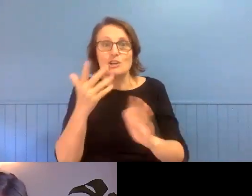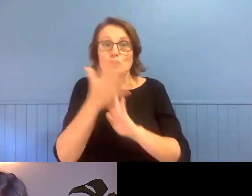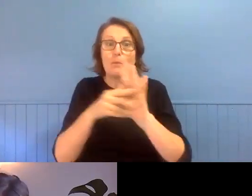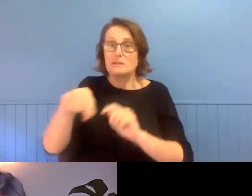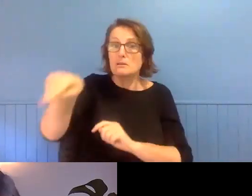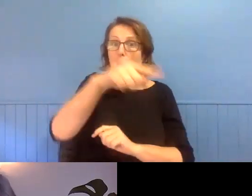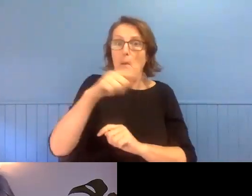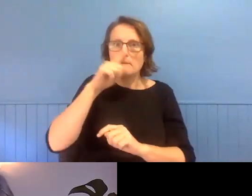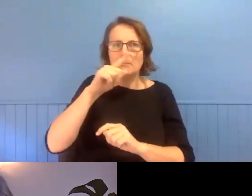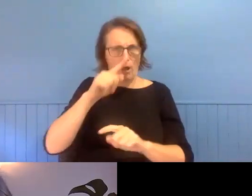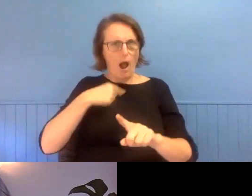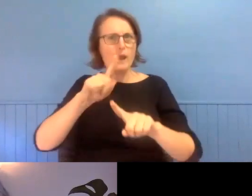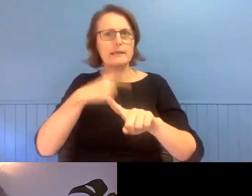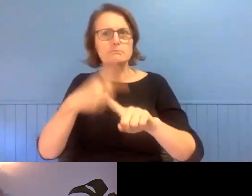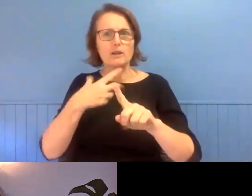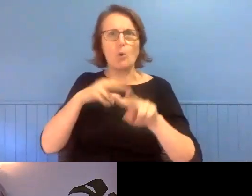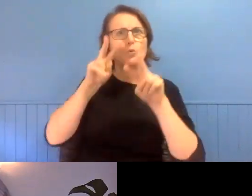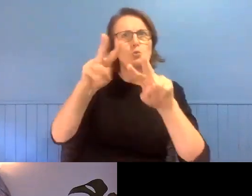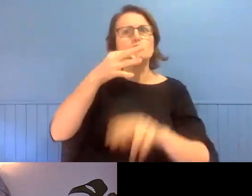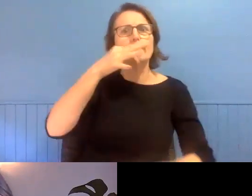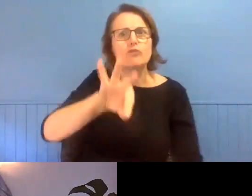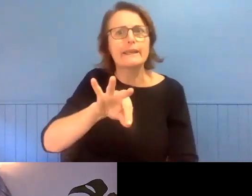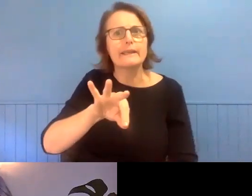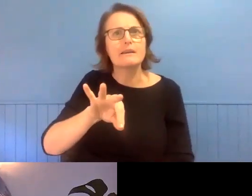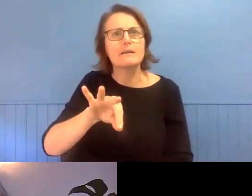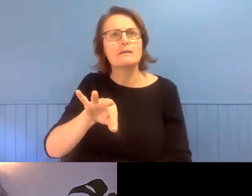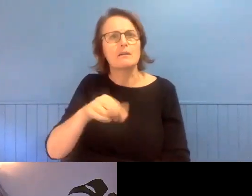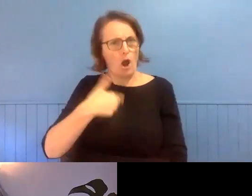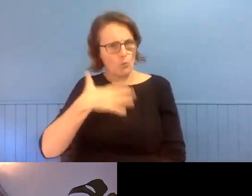newspaper industry came to its knees? I think this feeds on nicely